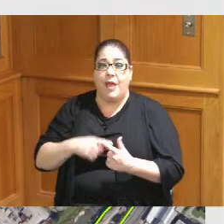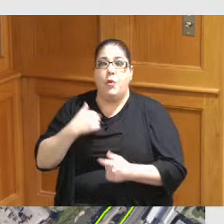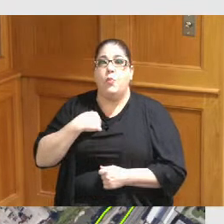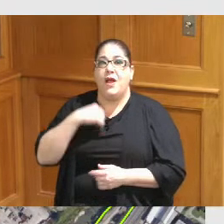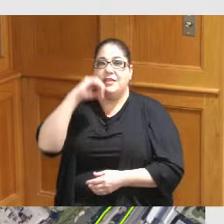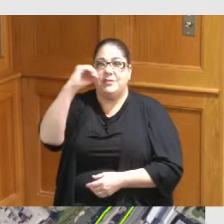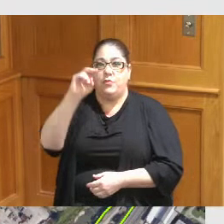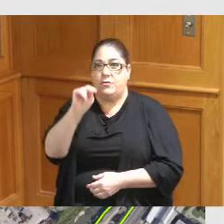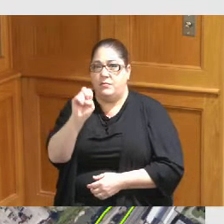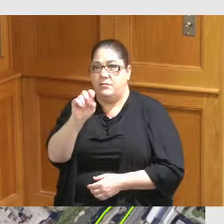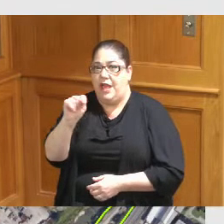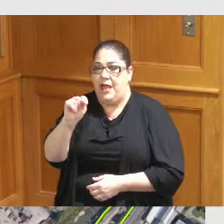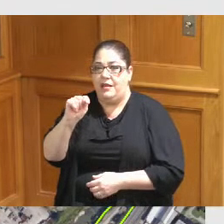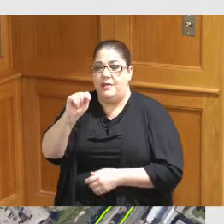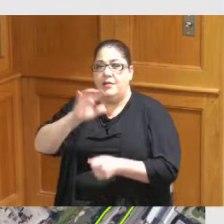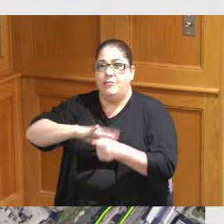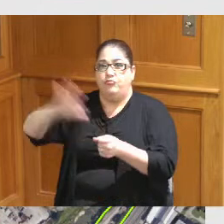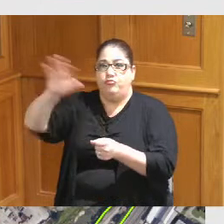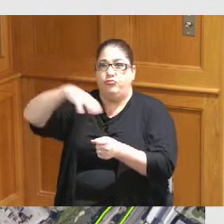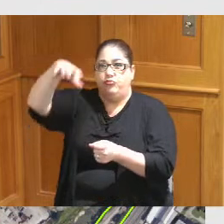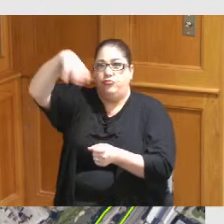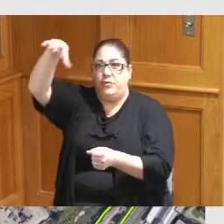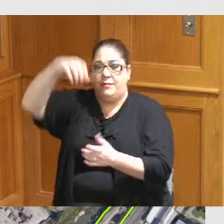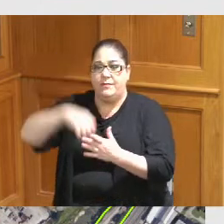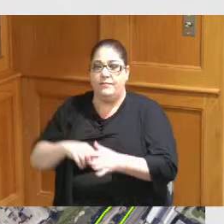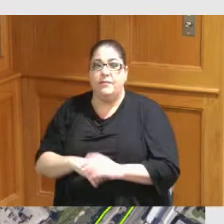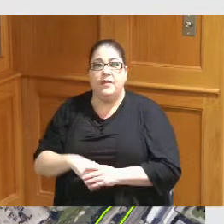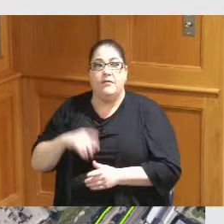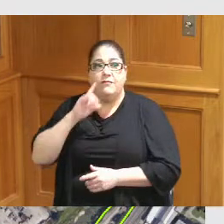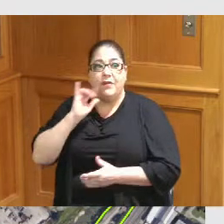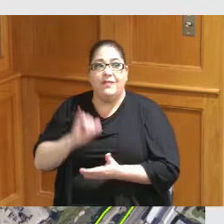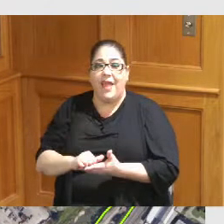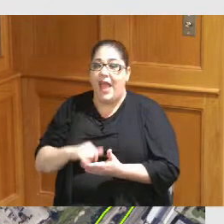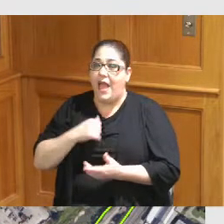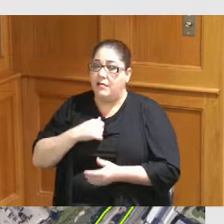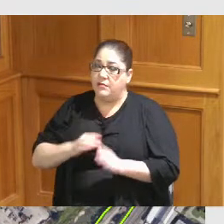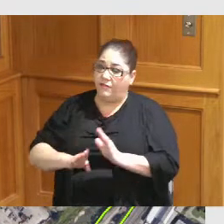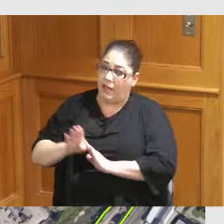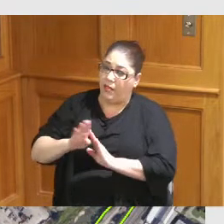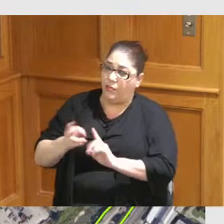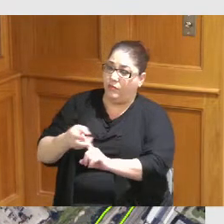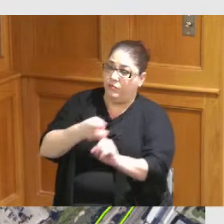we are also dedicated attracting and hiring Talent by developing people who bring diverse backgrounds